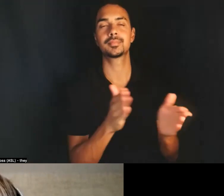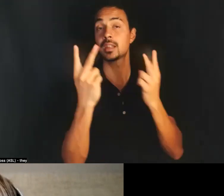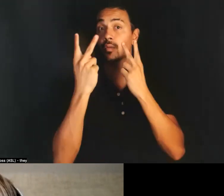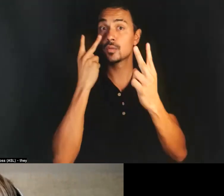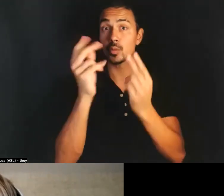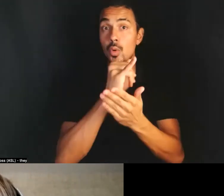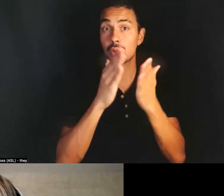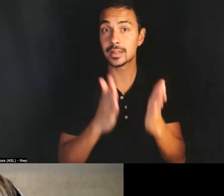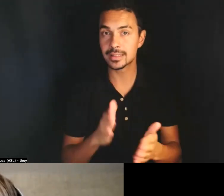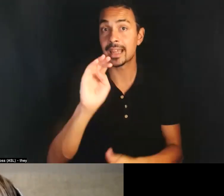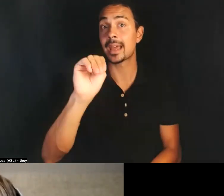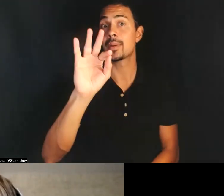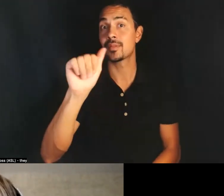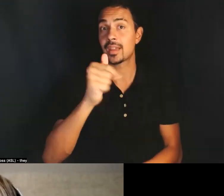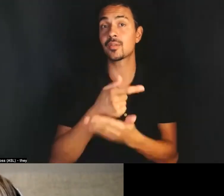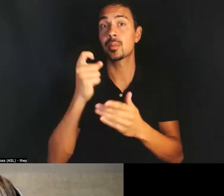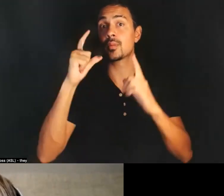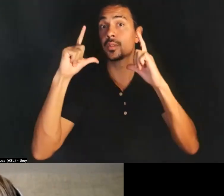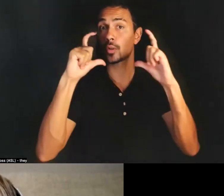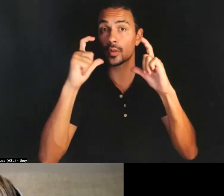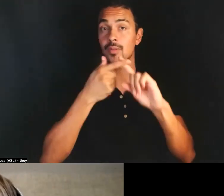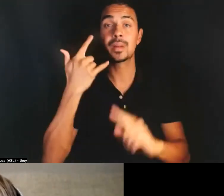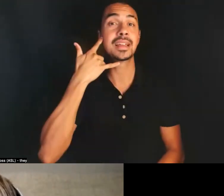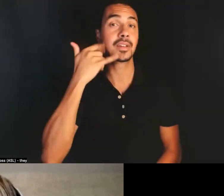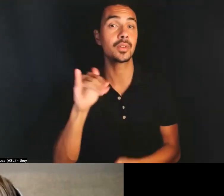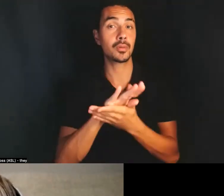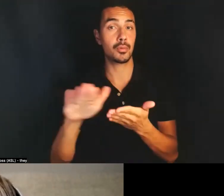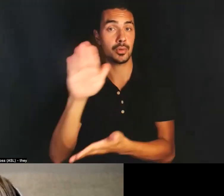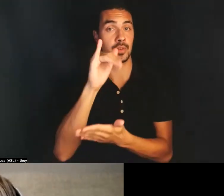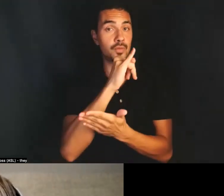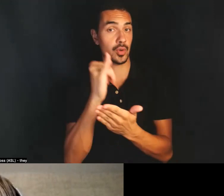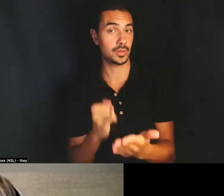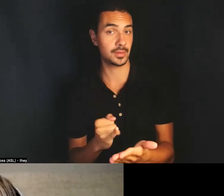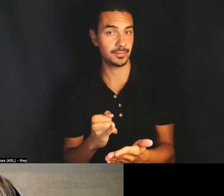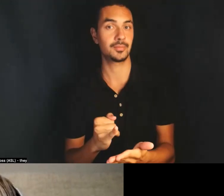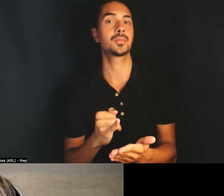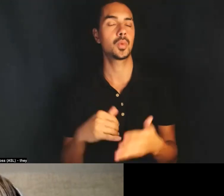for the Interdisciplinary Laboratory for Art, Nature, and Dance for seven years, giving talks at the